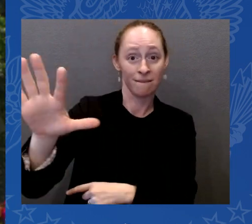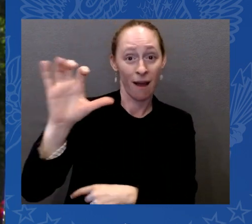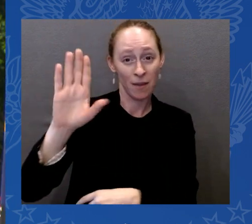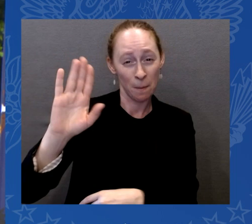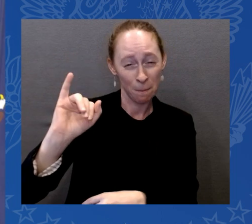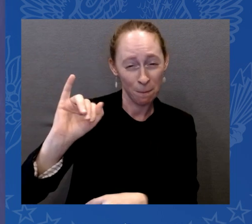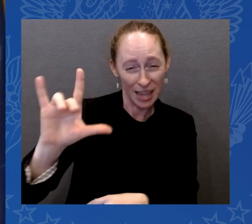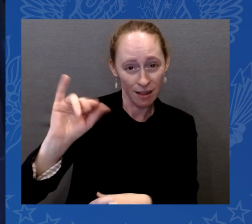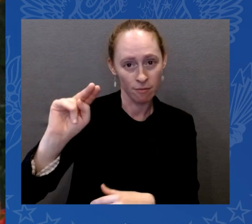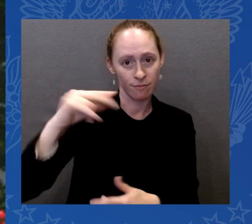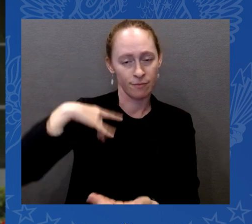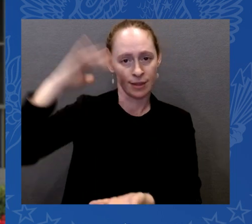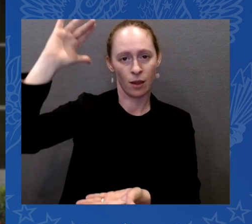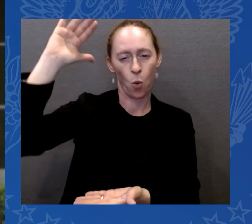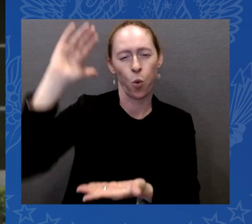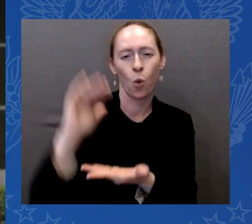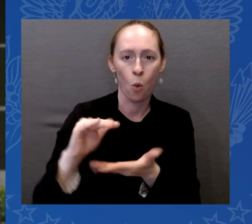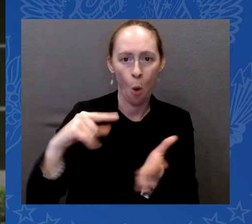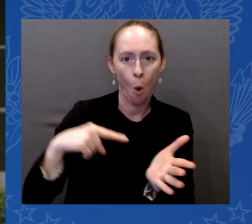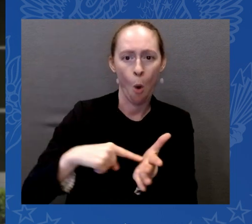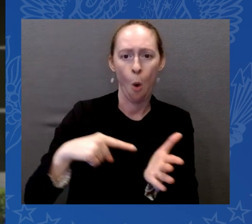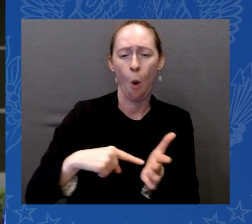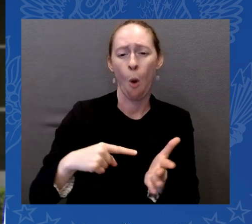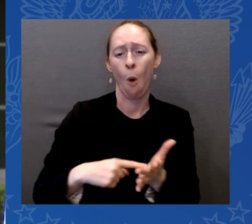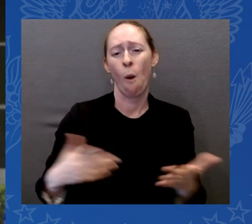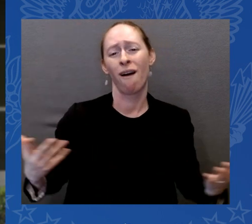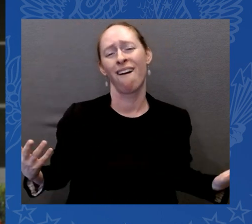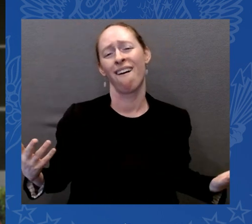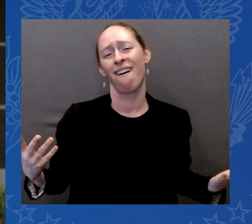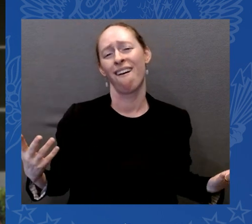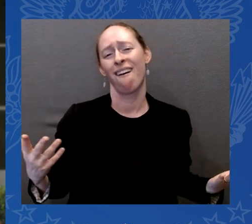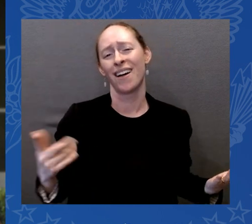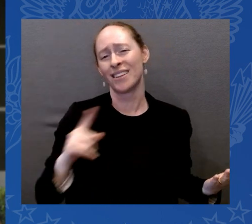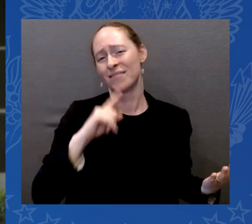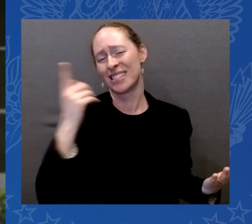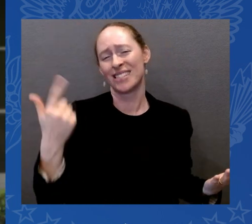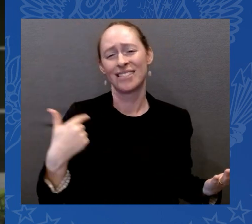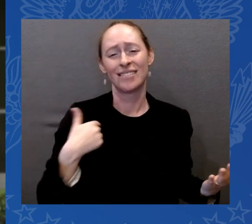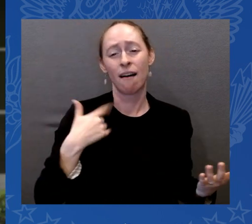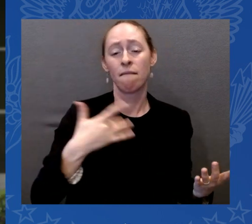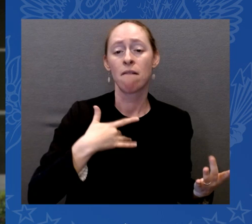So I don't want to hear it anymore about "big spendin' Democrats." We spend but we pay.